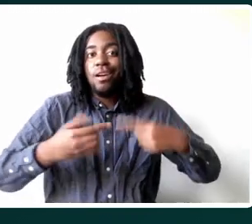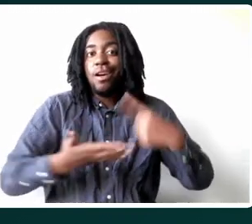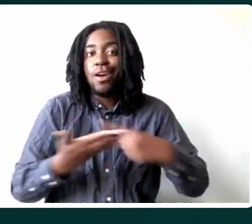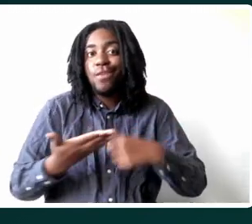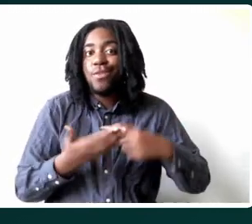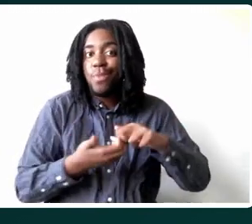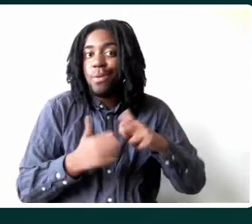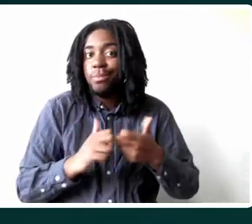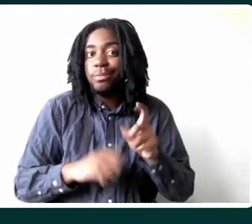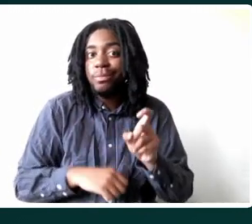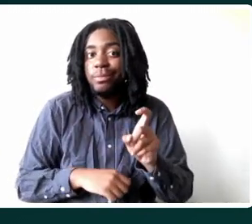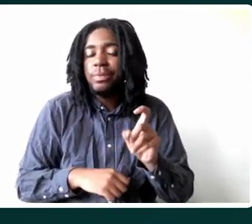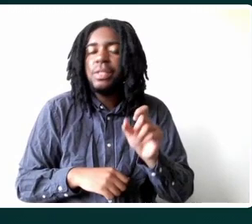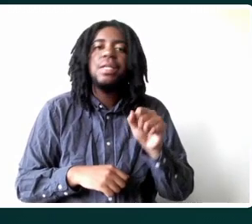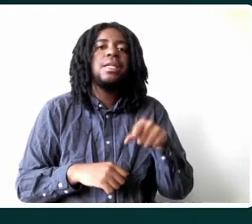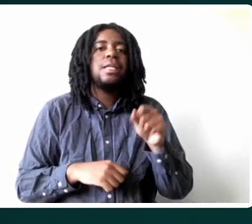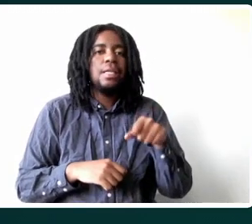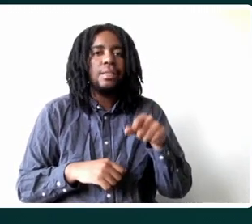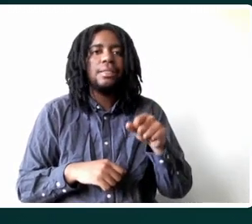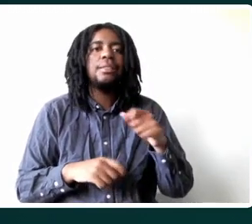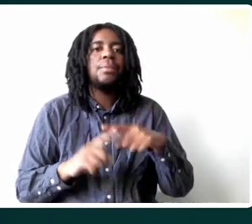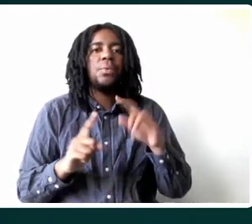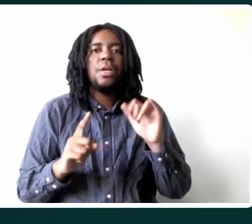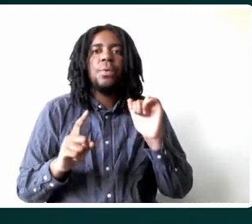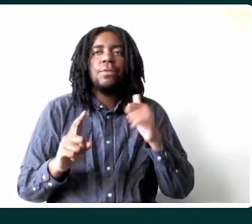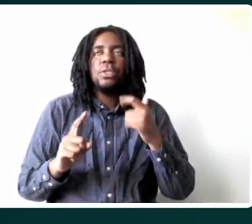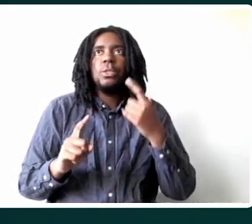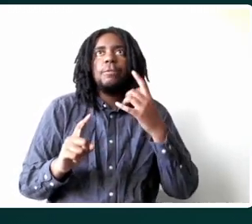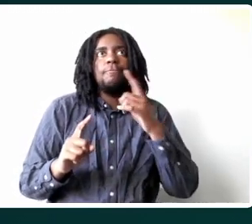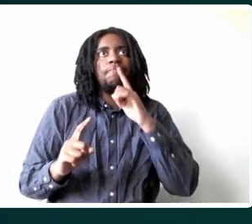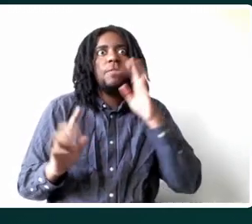teachers know is that we have to be ingenious, and when we have to work with what we have. There are